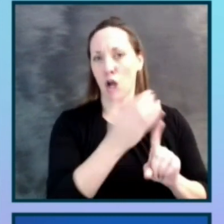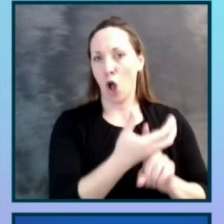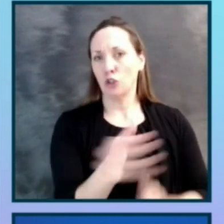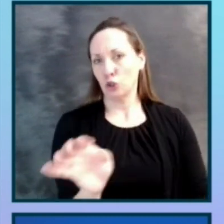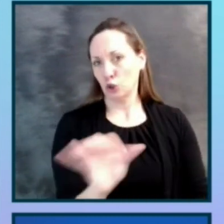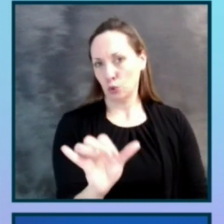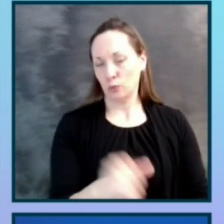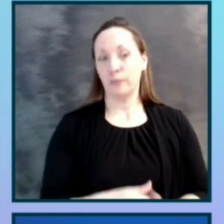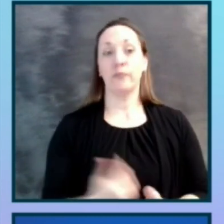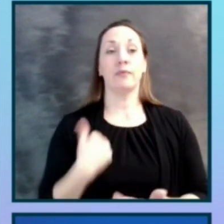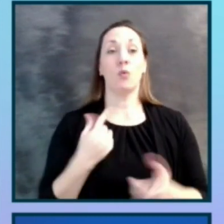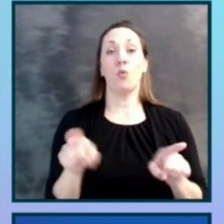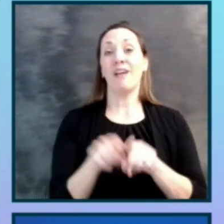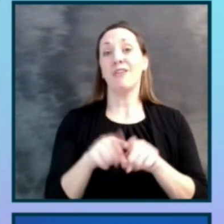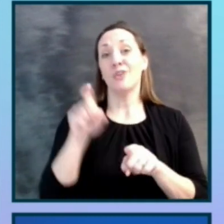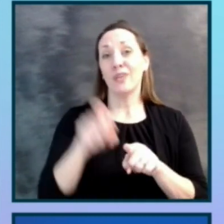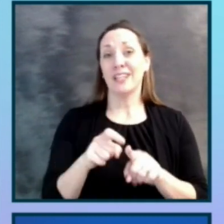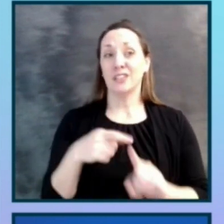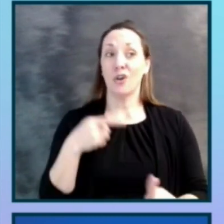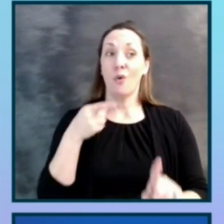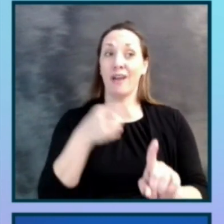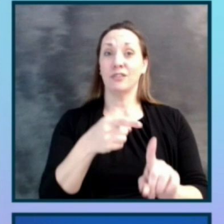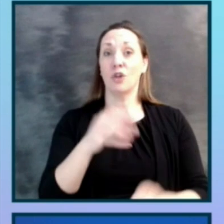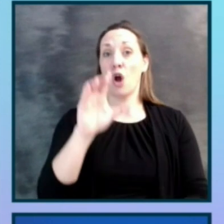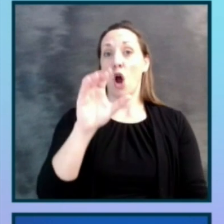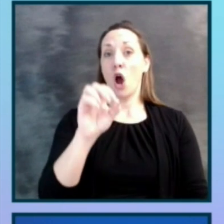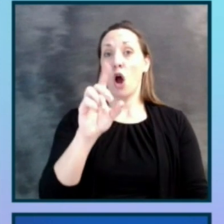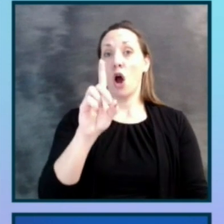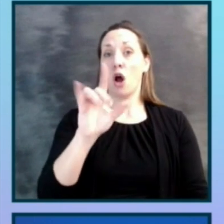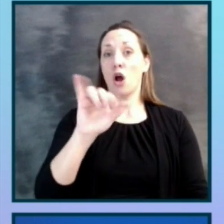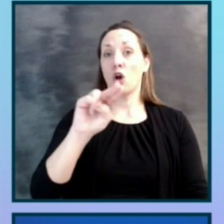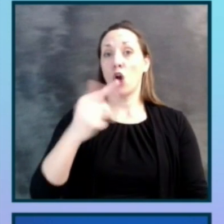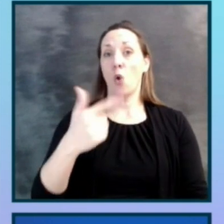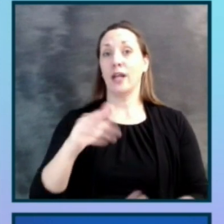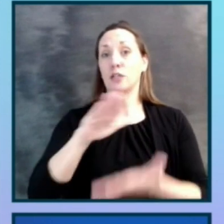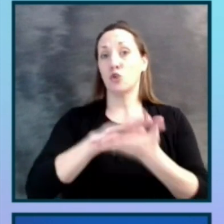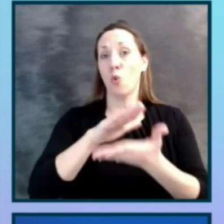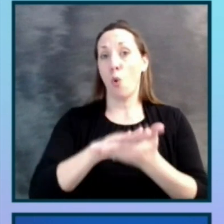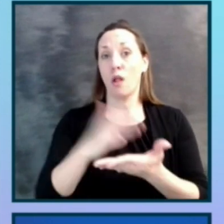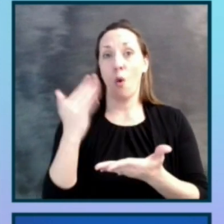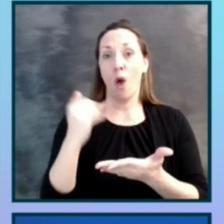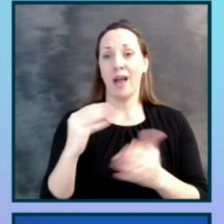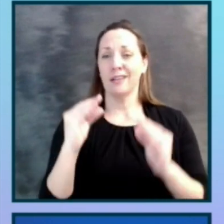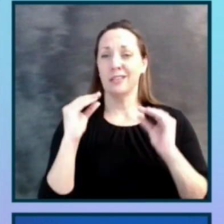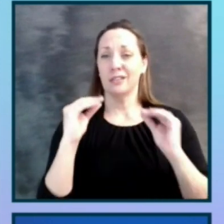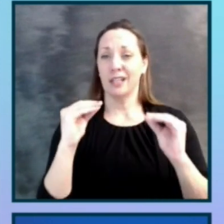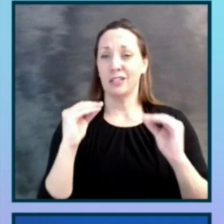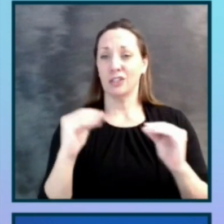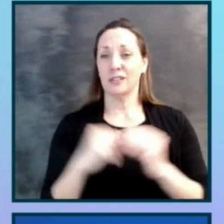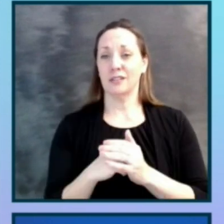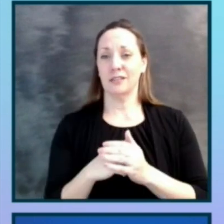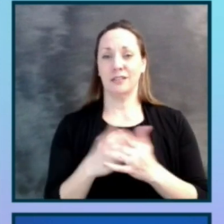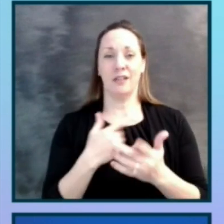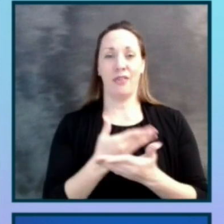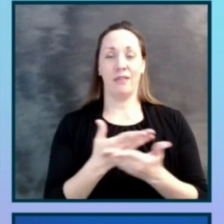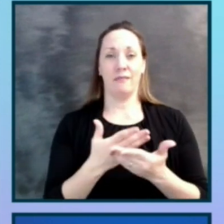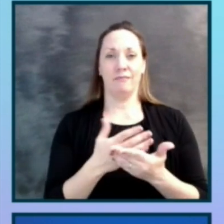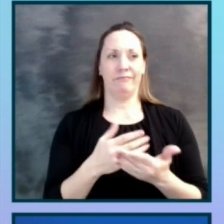We also need to go after the coding schools because they're still teaching divs and spans, which make things inaccessible.